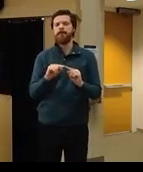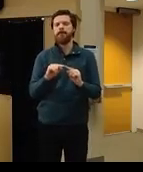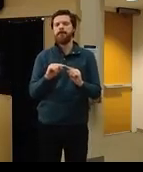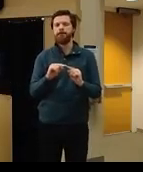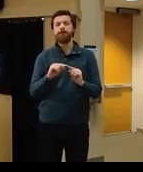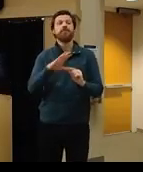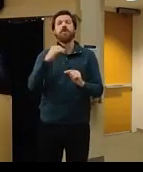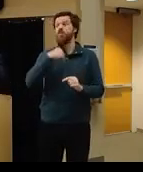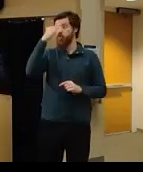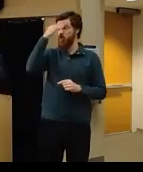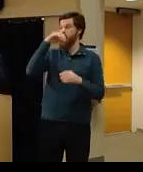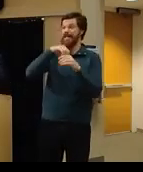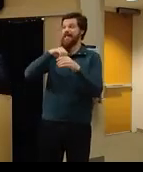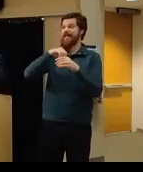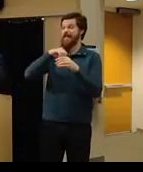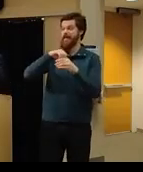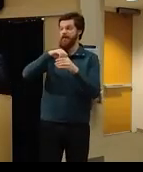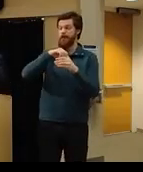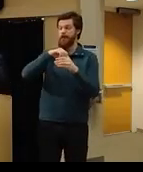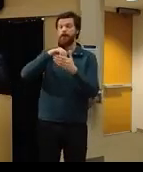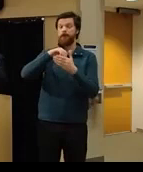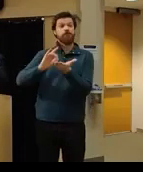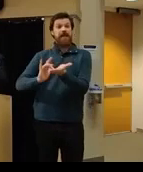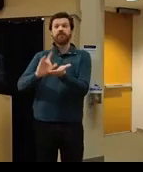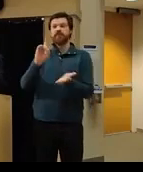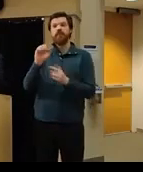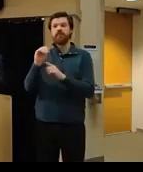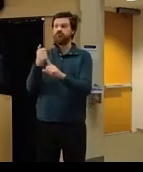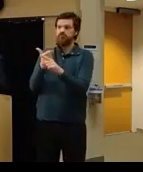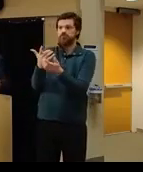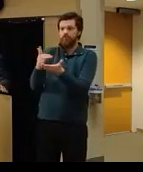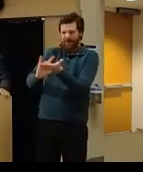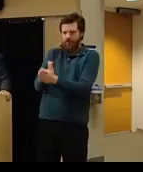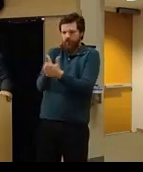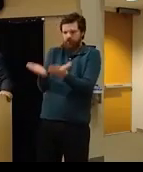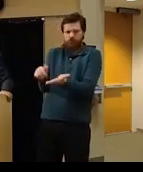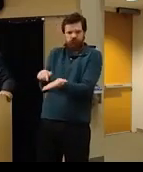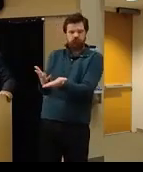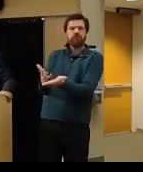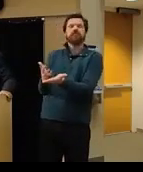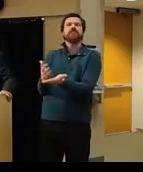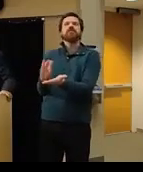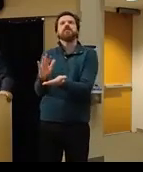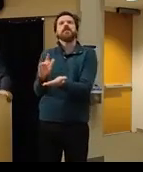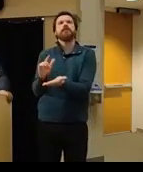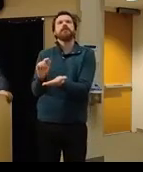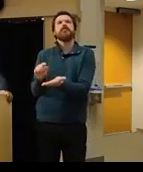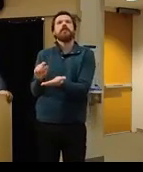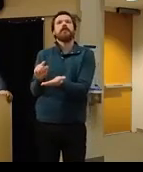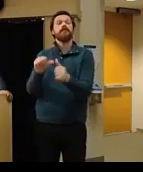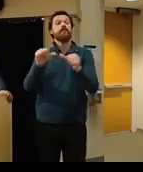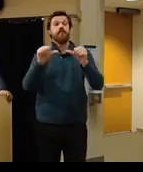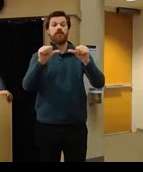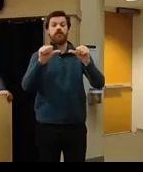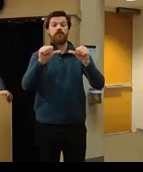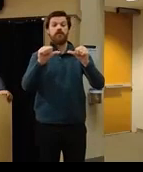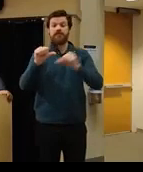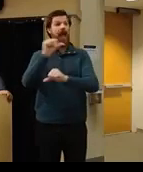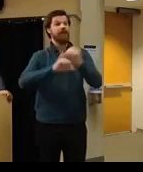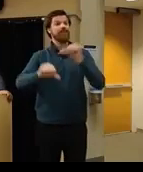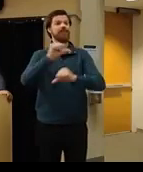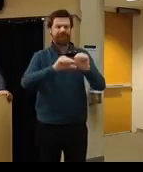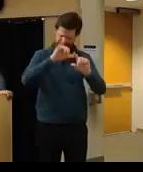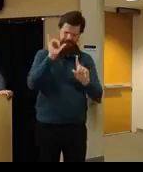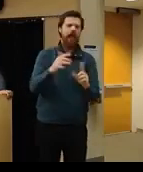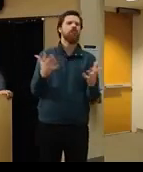in medicine because the a the DSM is a a medical book um that science is what determines how we